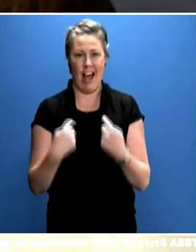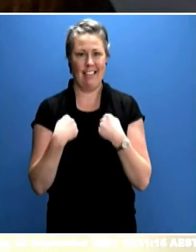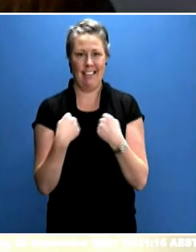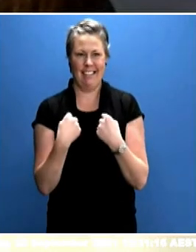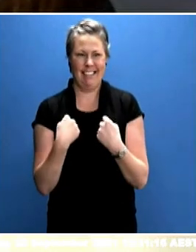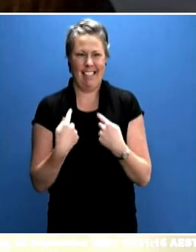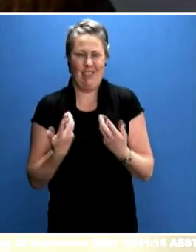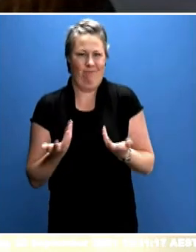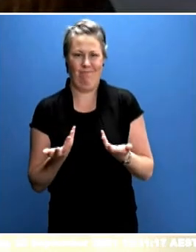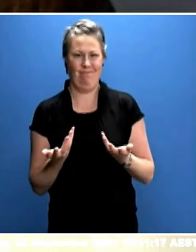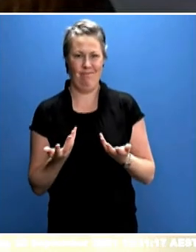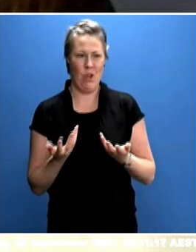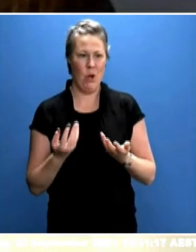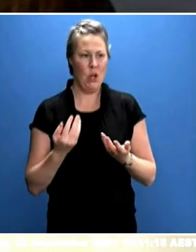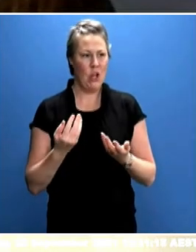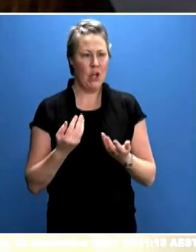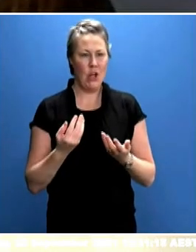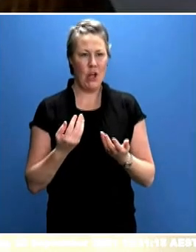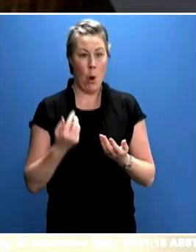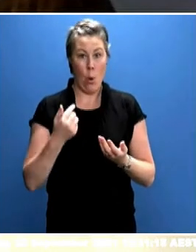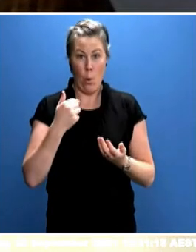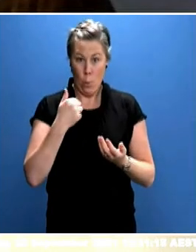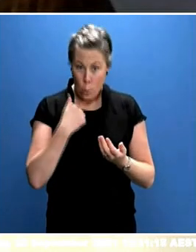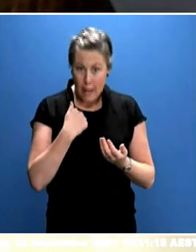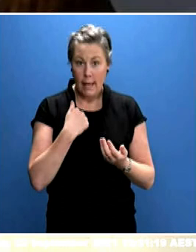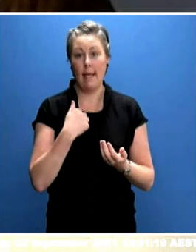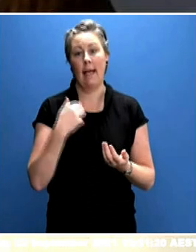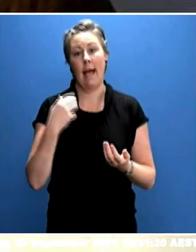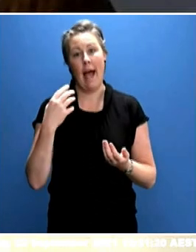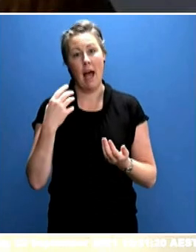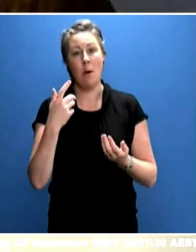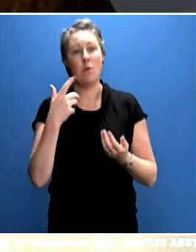We have all manner of data reporting requirements to our funding bodies